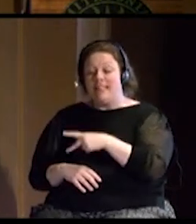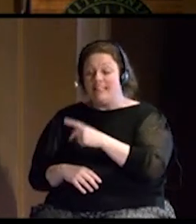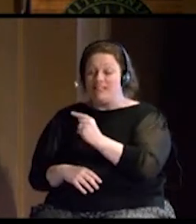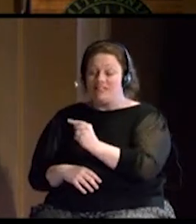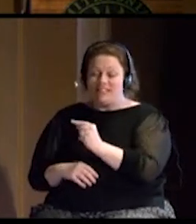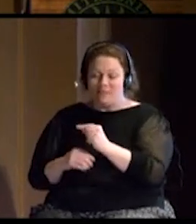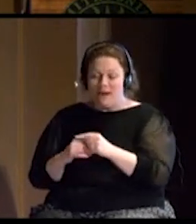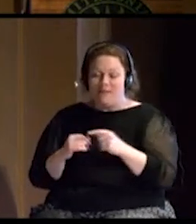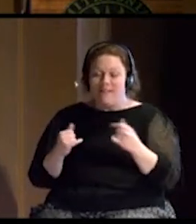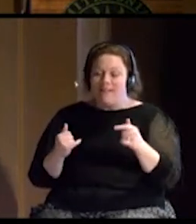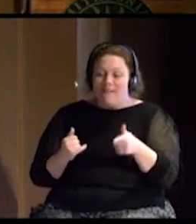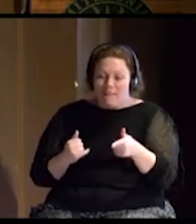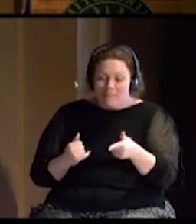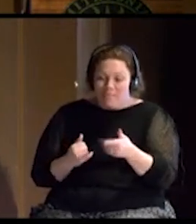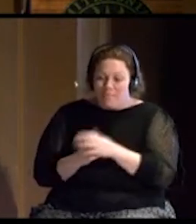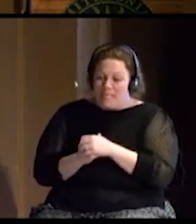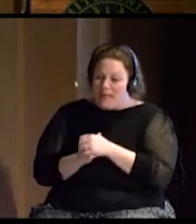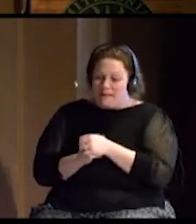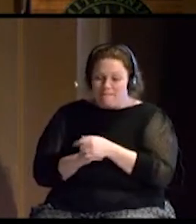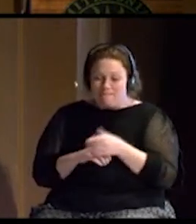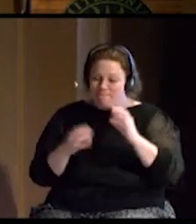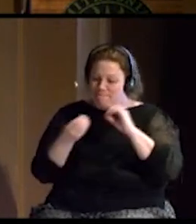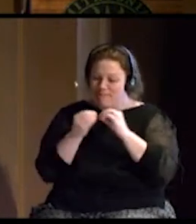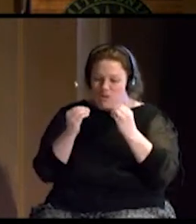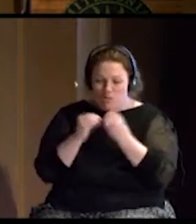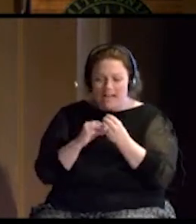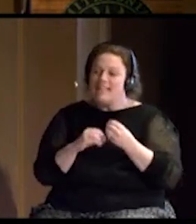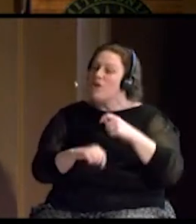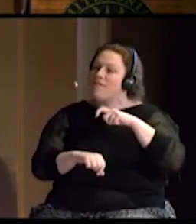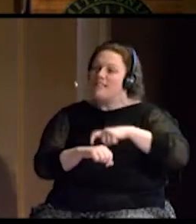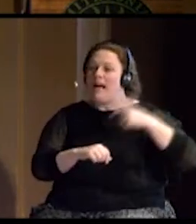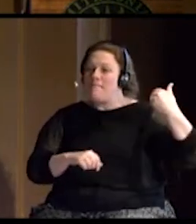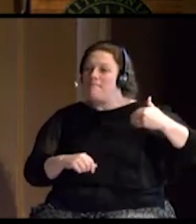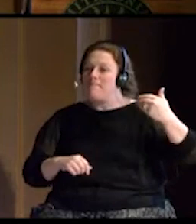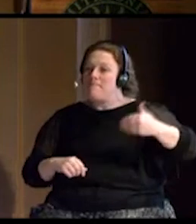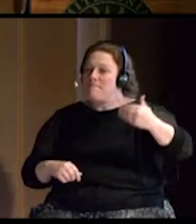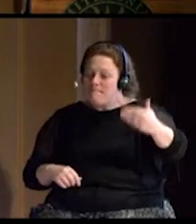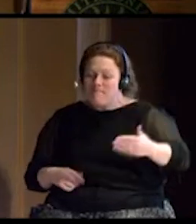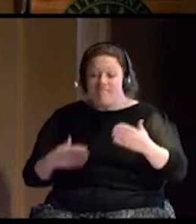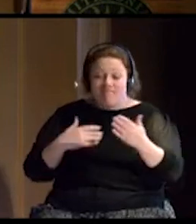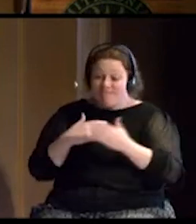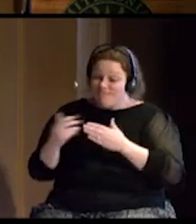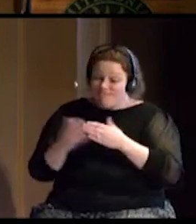what we have here is cumulative disparity over time. Regardless, the pattern is very similar.